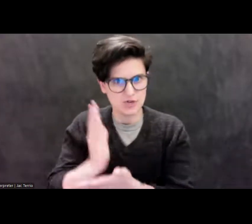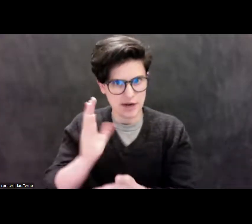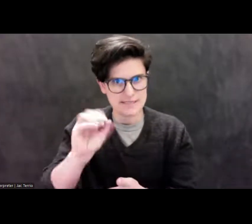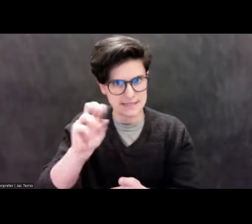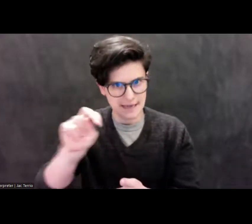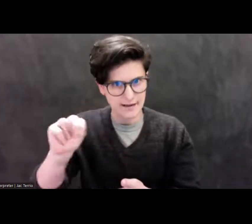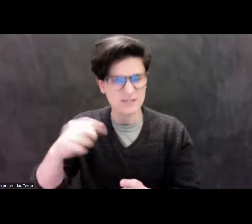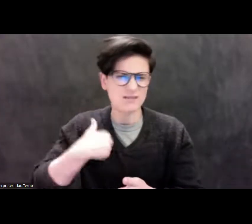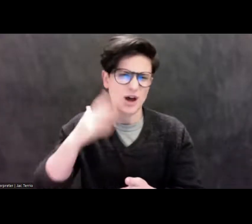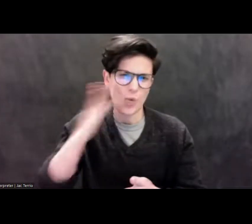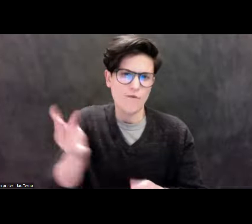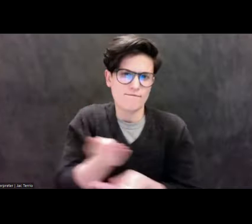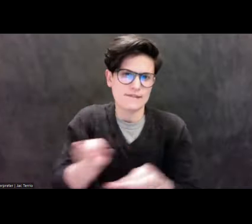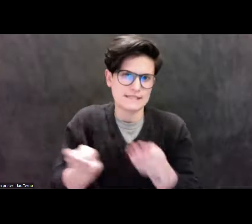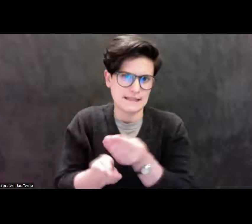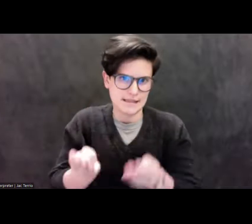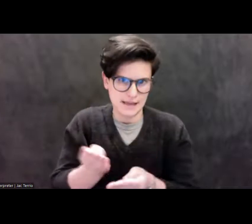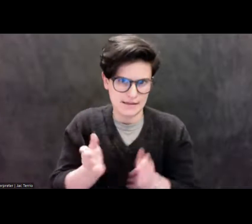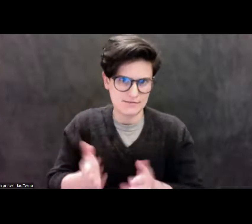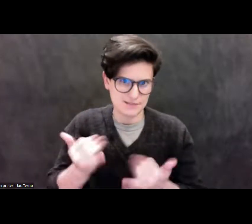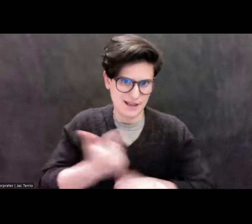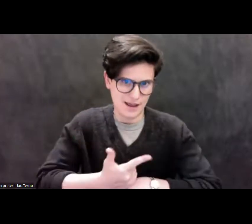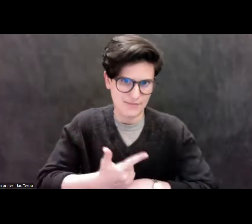15:05:31 My pronouns are he and him i'm a blackmail.